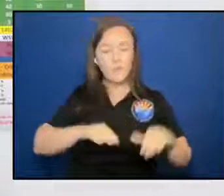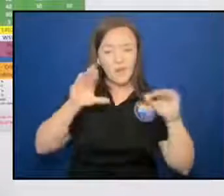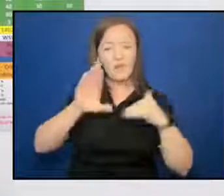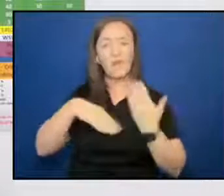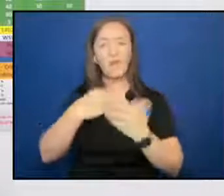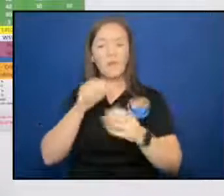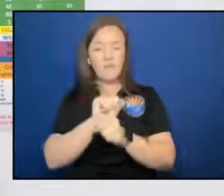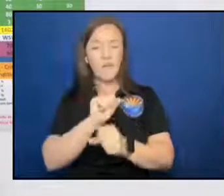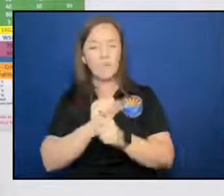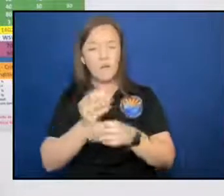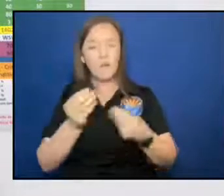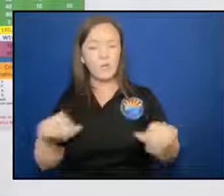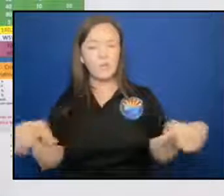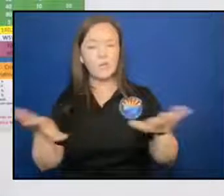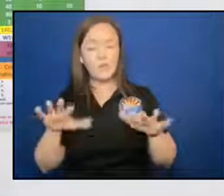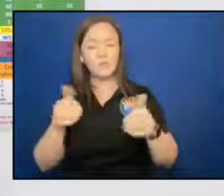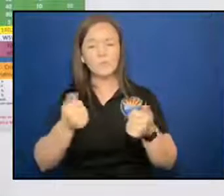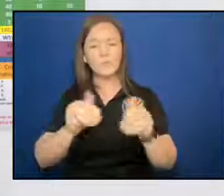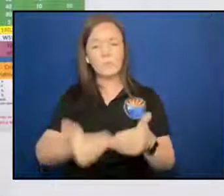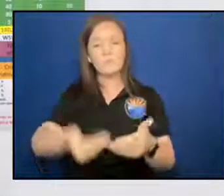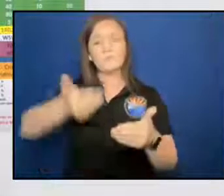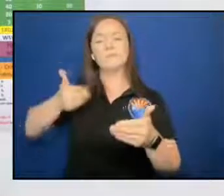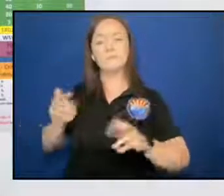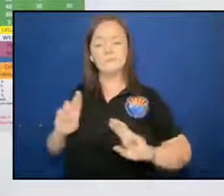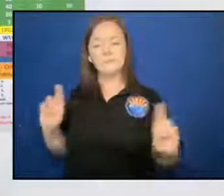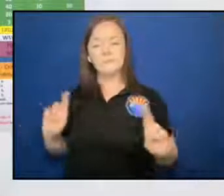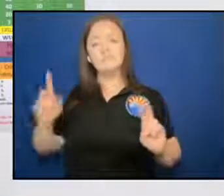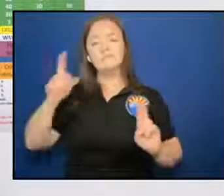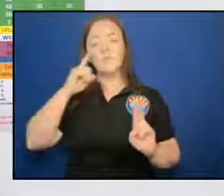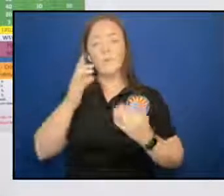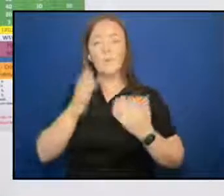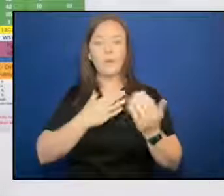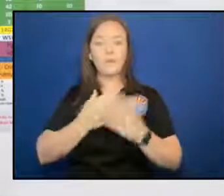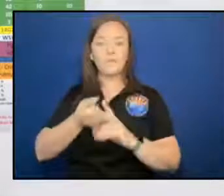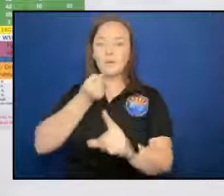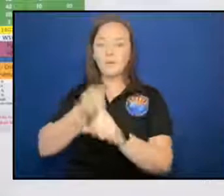FLOODING AND DON'T TRY TO DRIVE INTO A FLOODED ROADWAYS